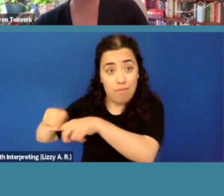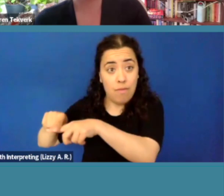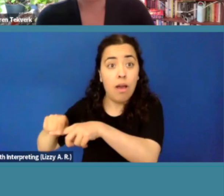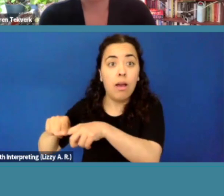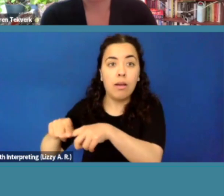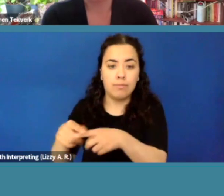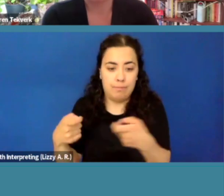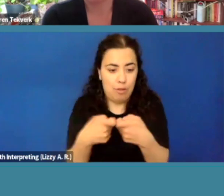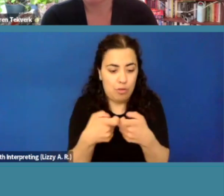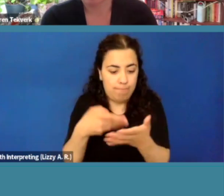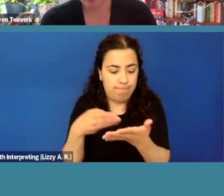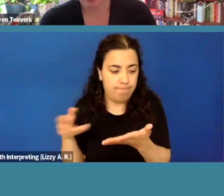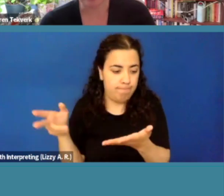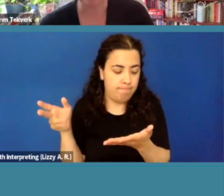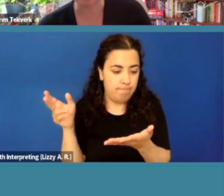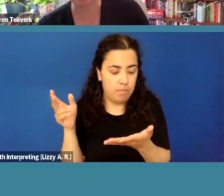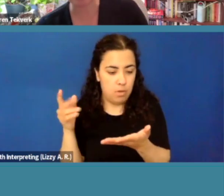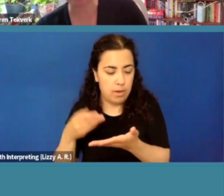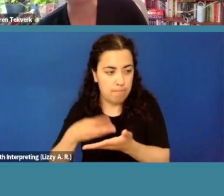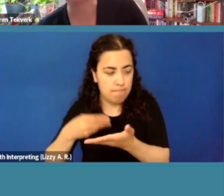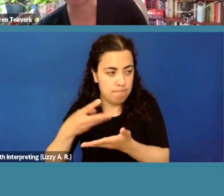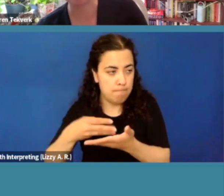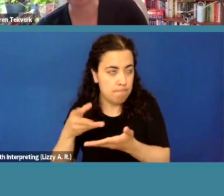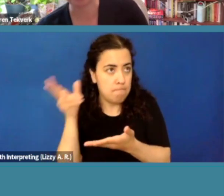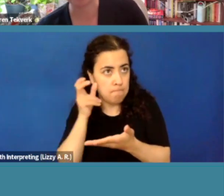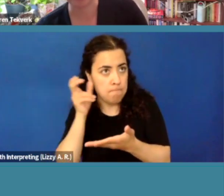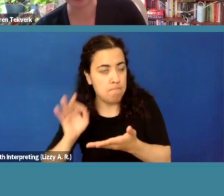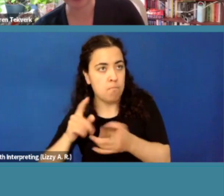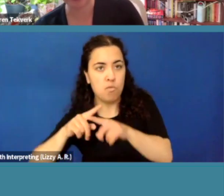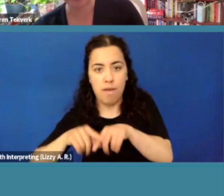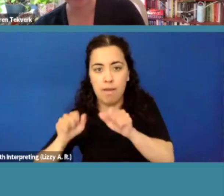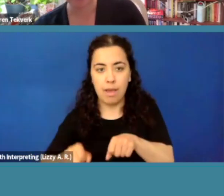or folks with low vision can use things like "Pinch to Zoom", et cetera.